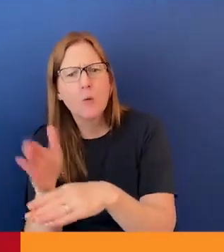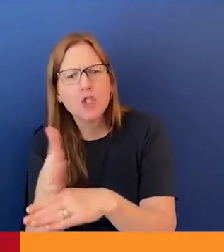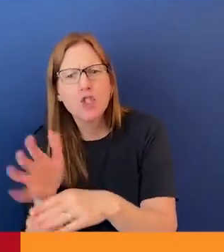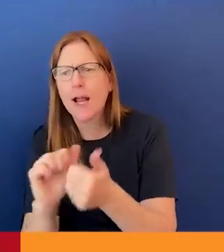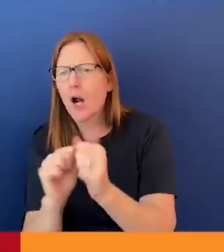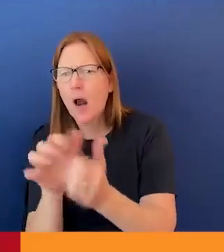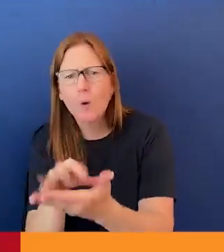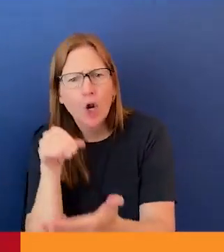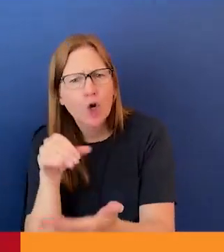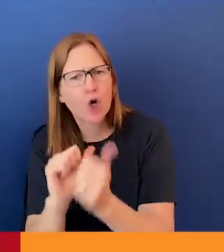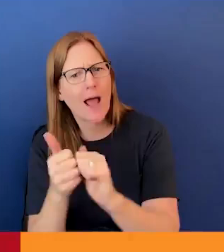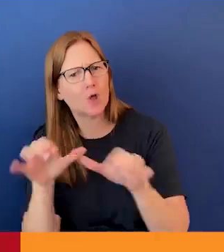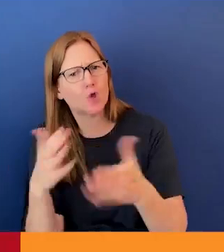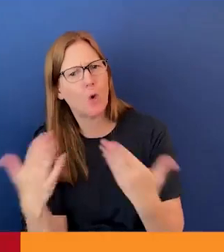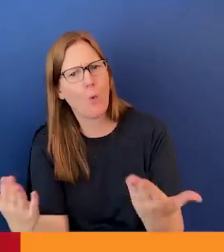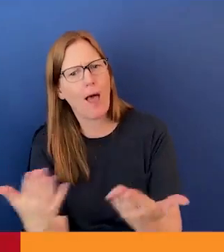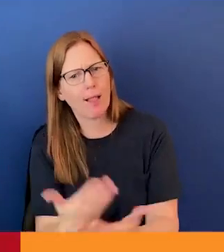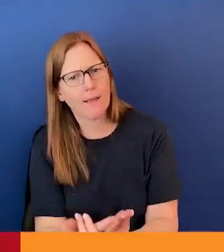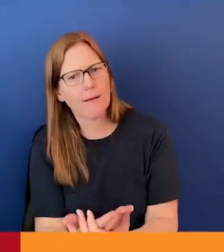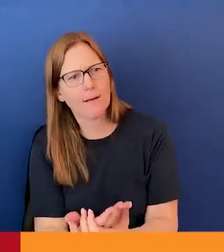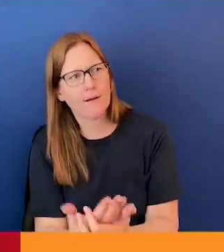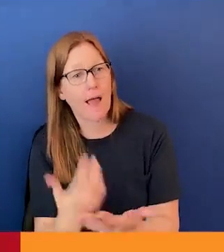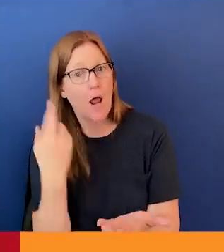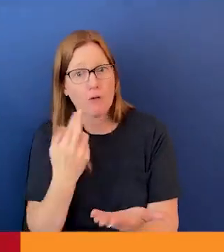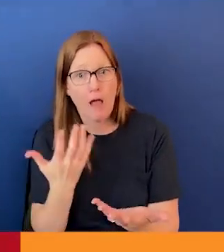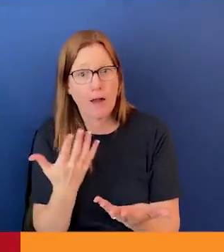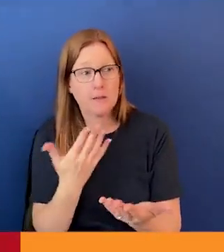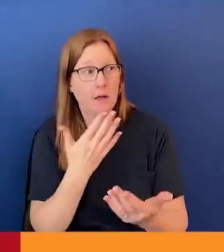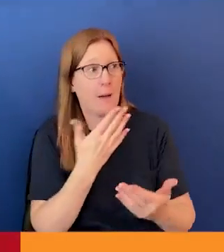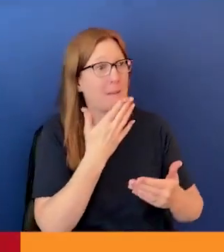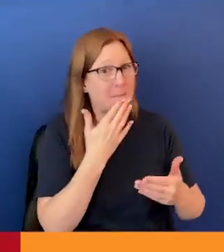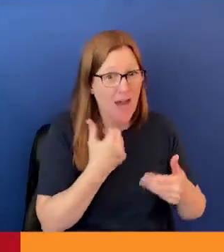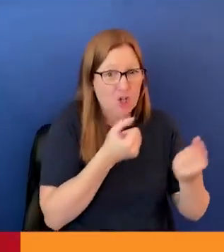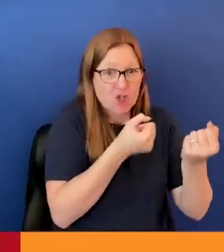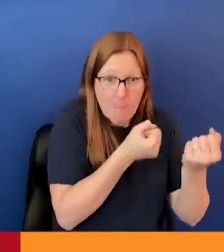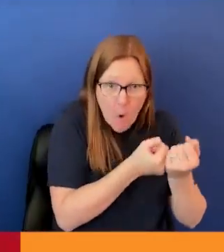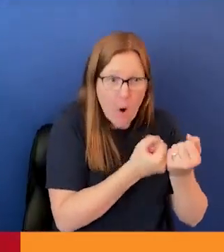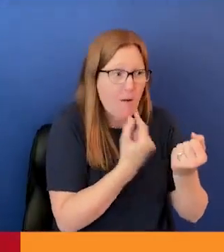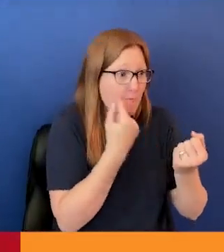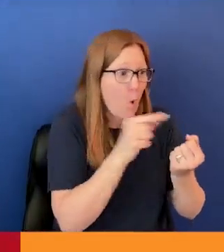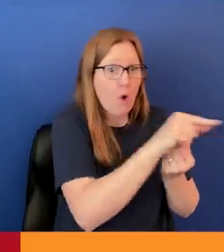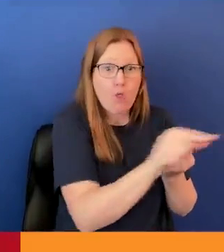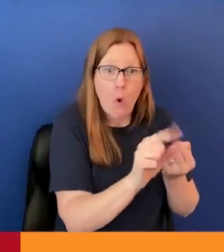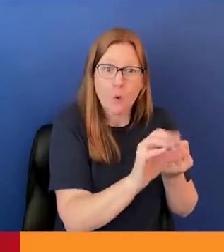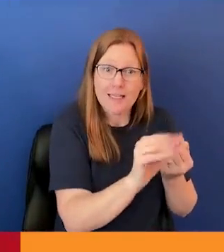well? And realize better support for caregivers, realize better care and alleviate burden?